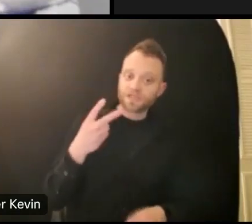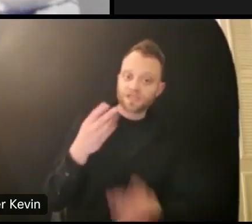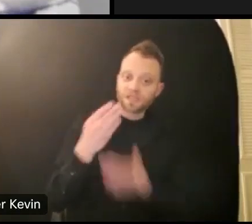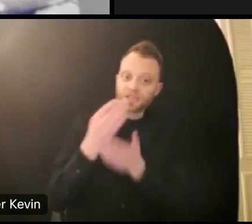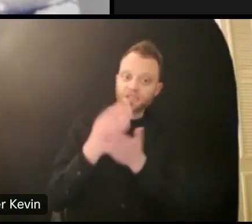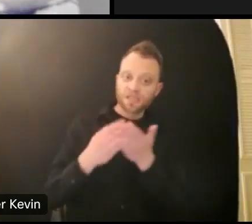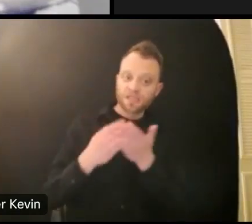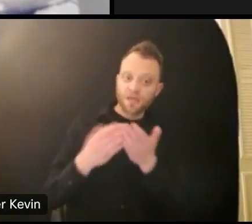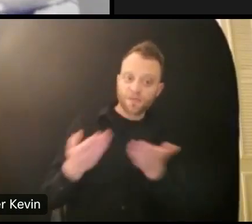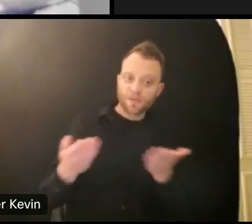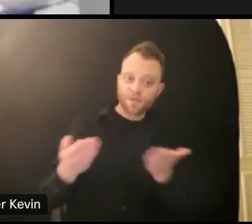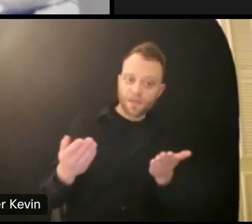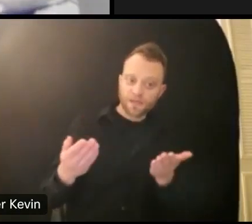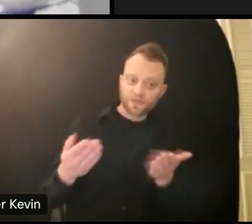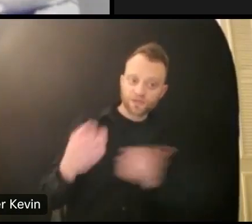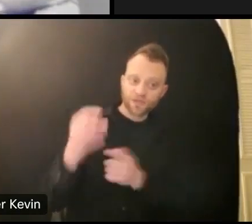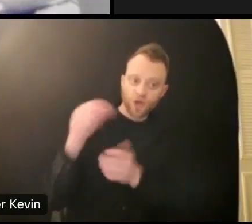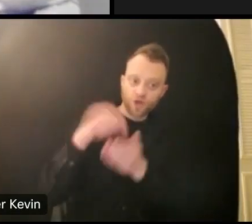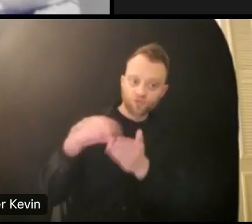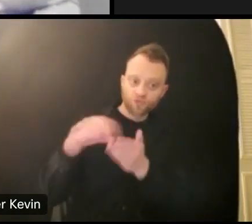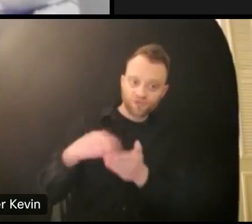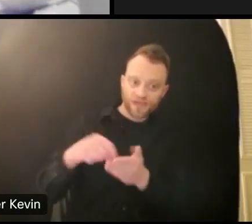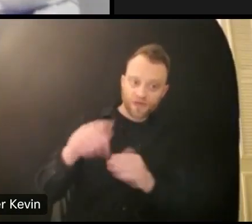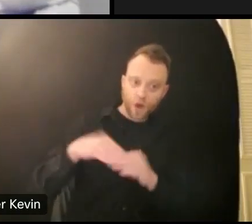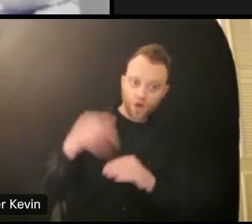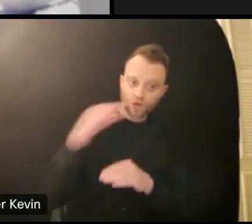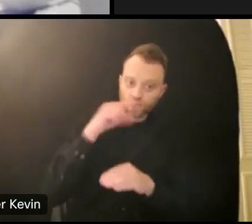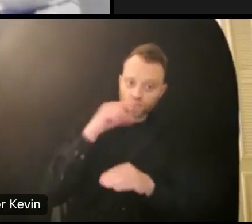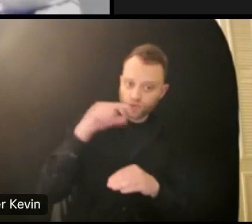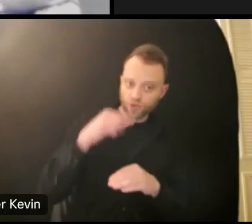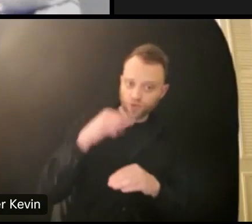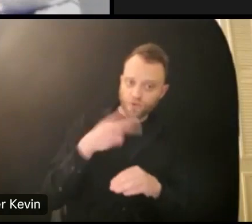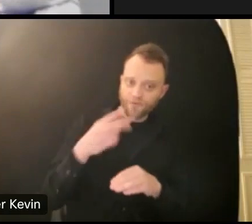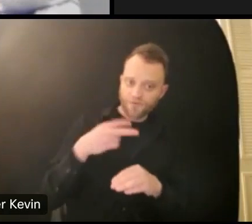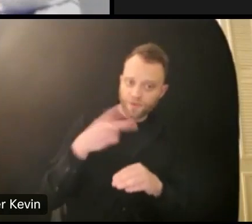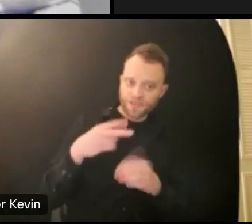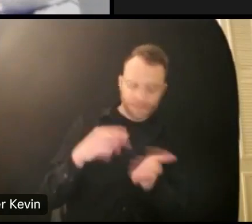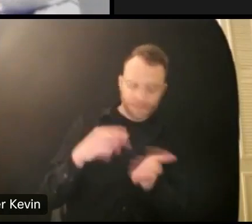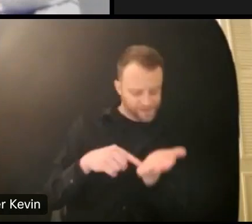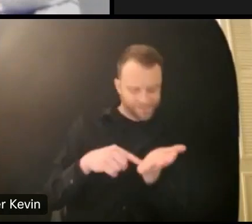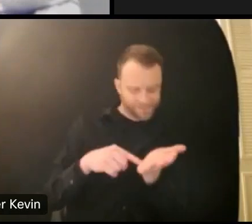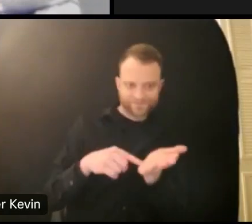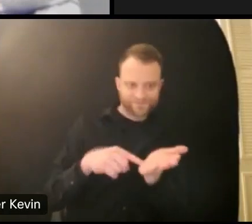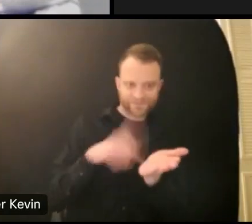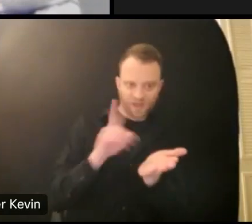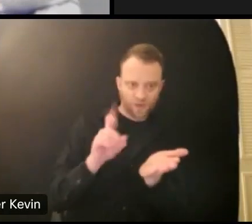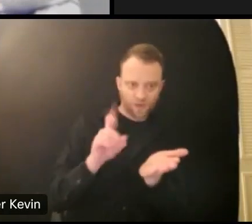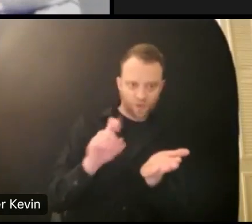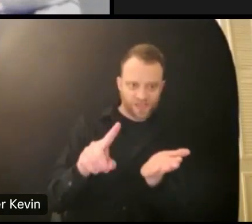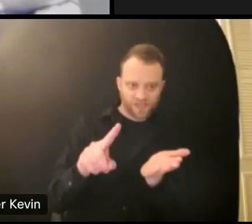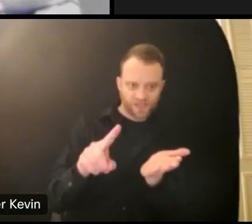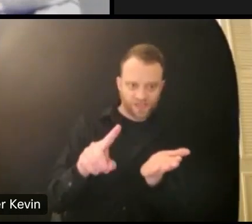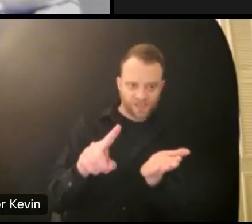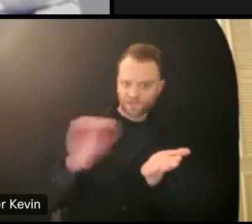and then generally what I do is I use my own cell phone to respond,